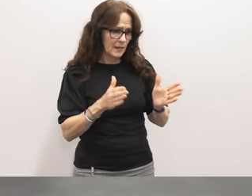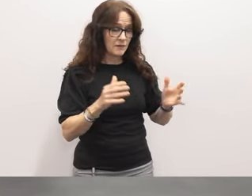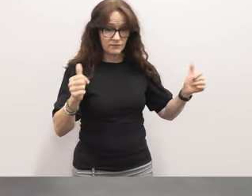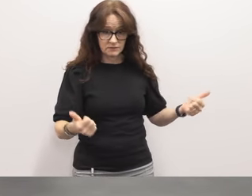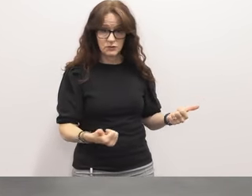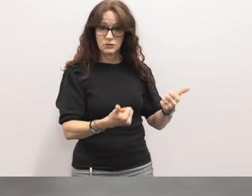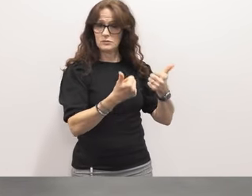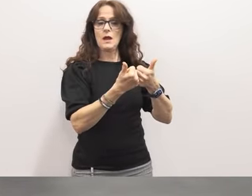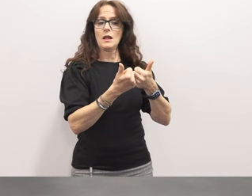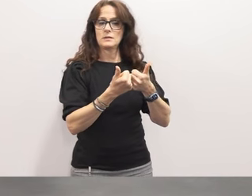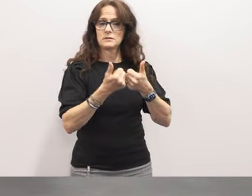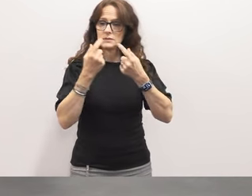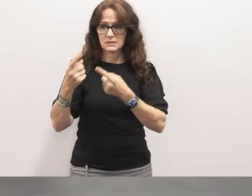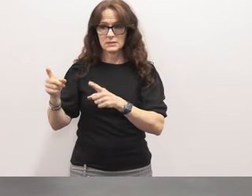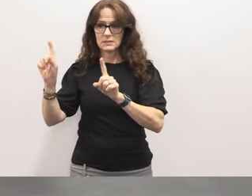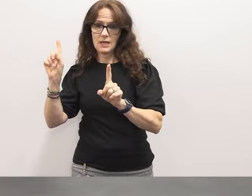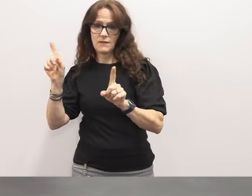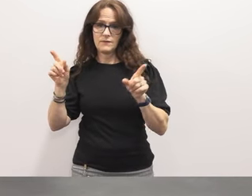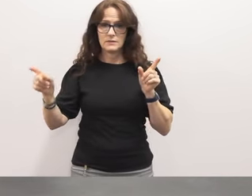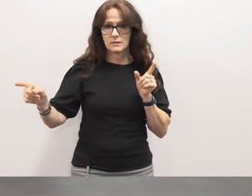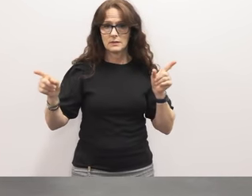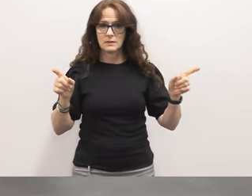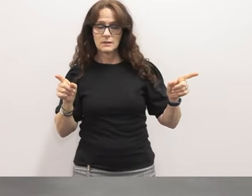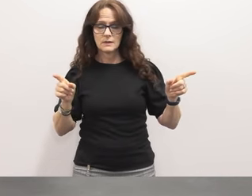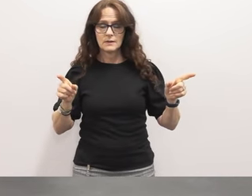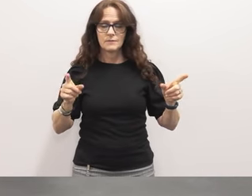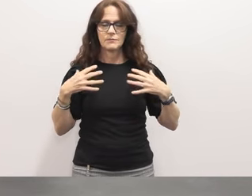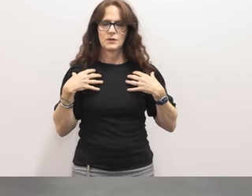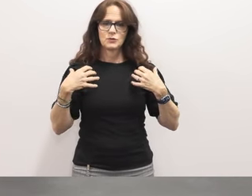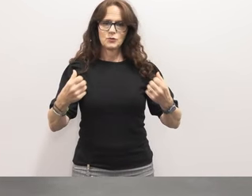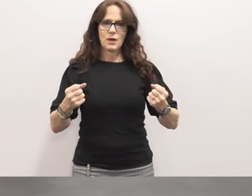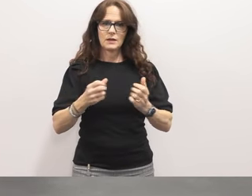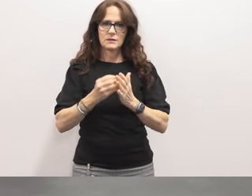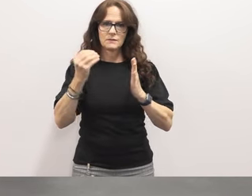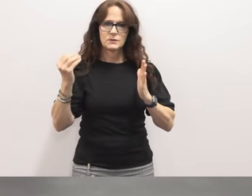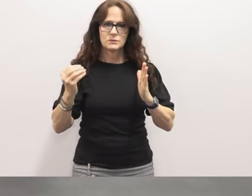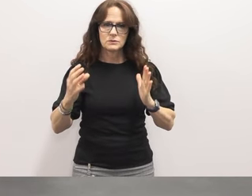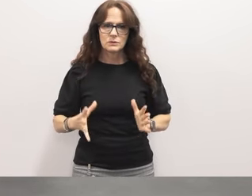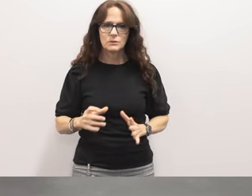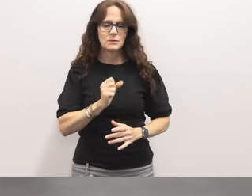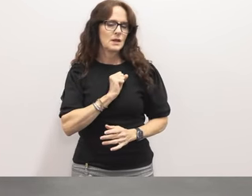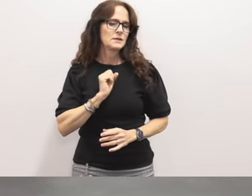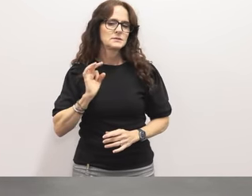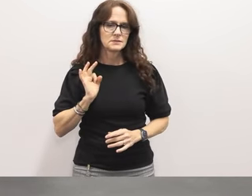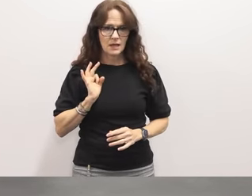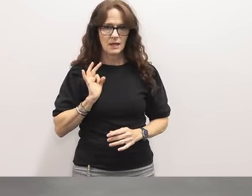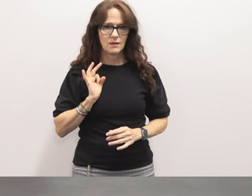whether there are successes that we need to look at, the strengths of our students, our staff, and most importantly,